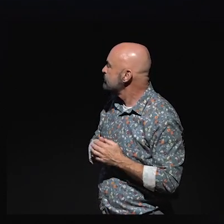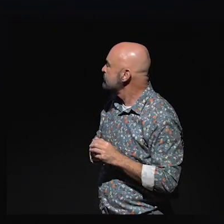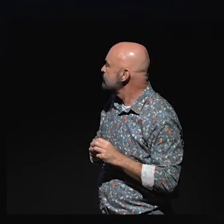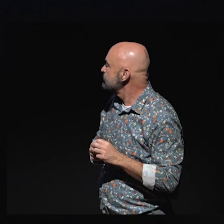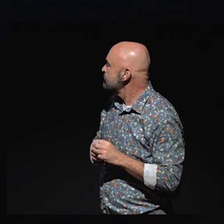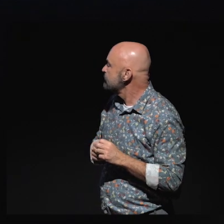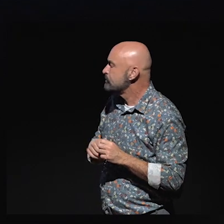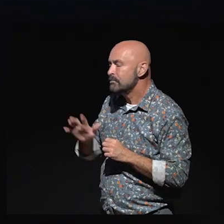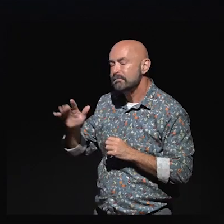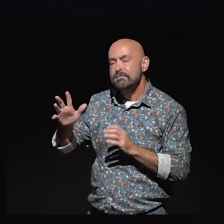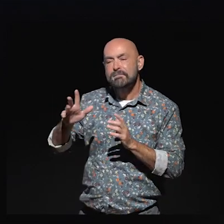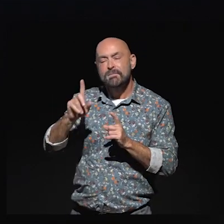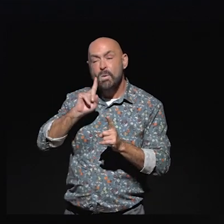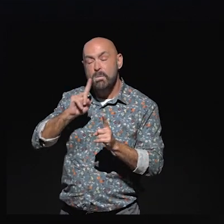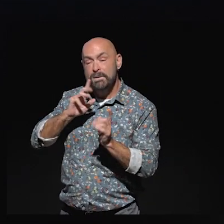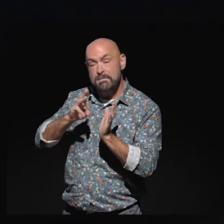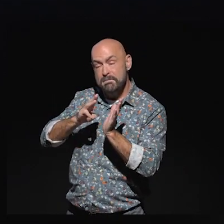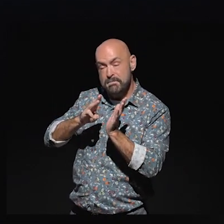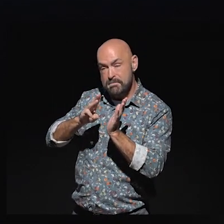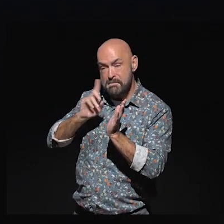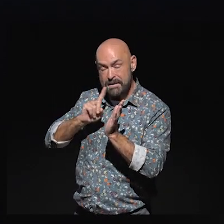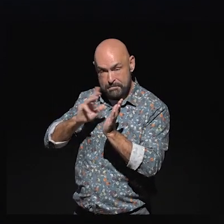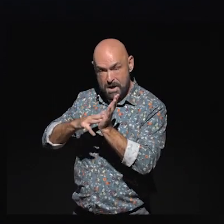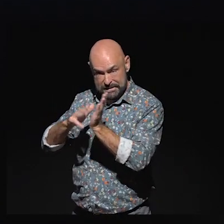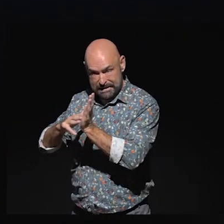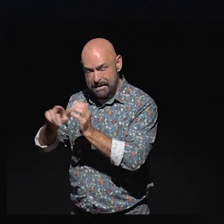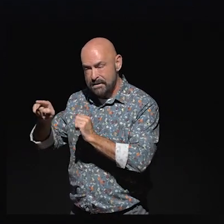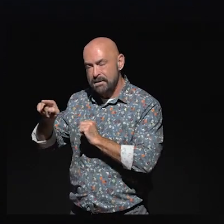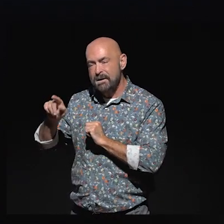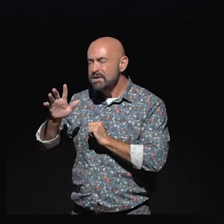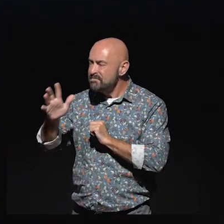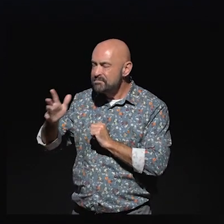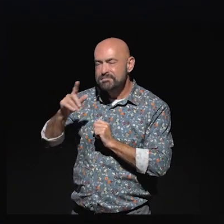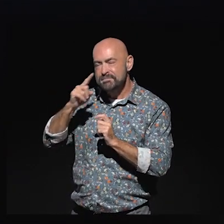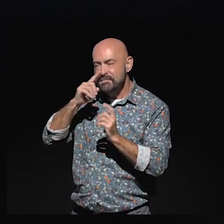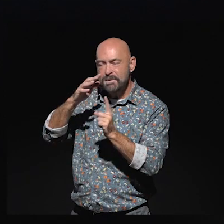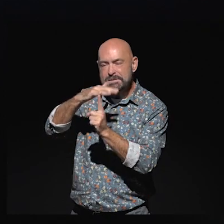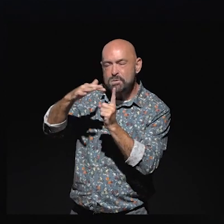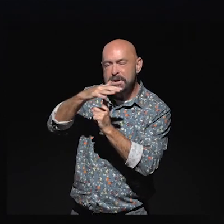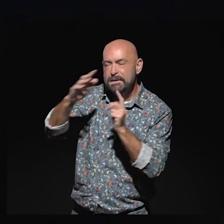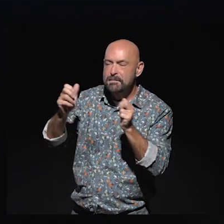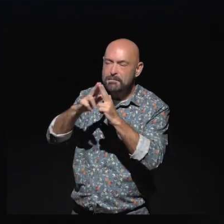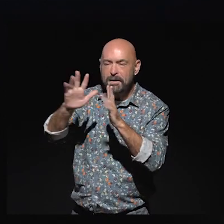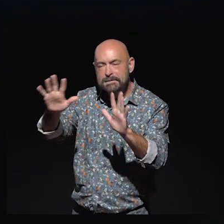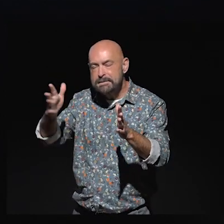Madame Moitessier has been described as merely a society Paris beauty of no great intellect.